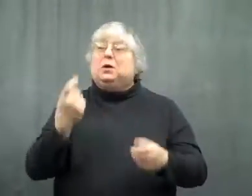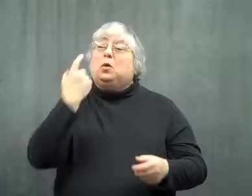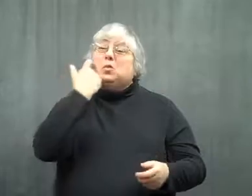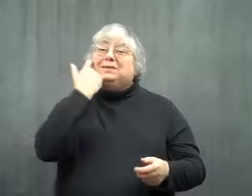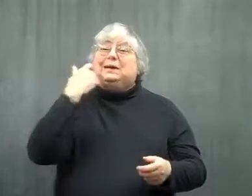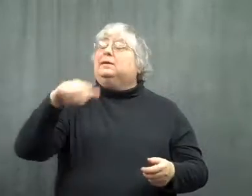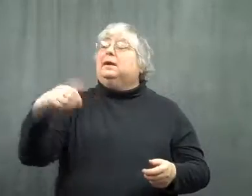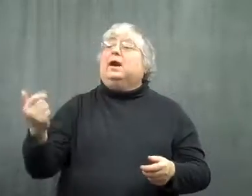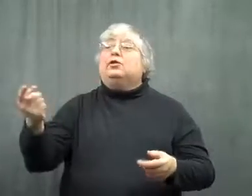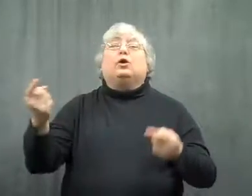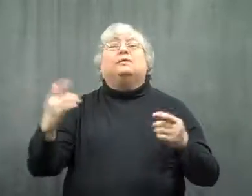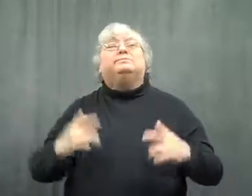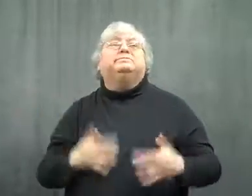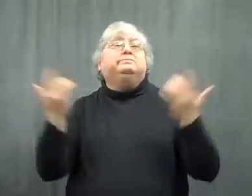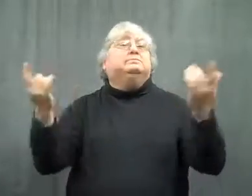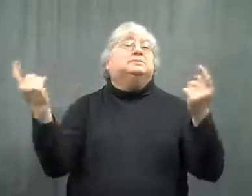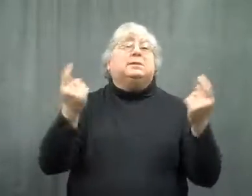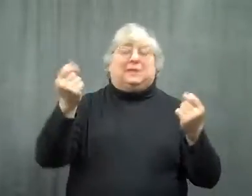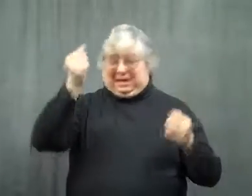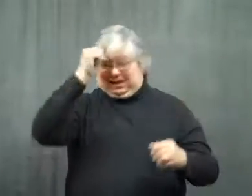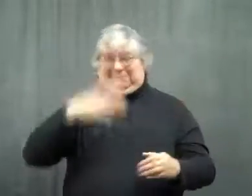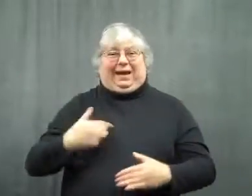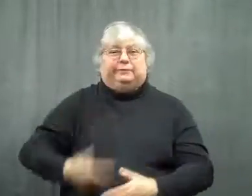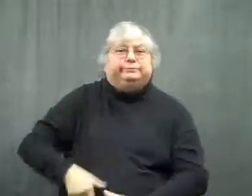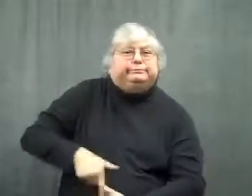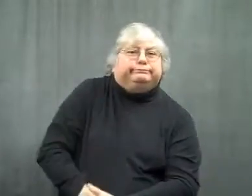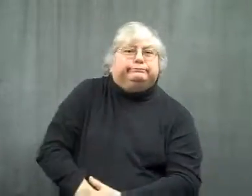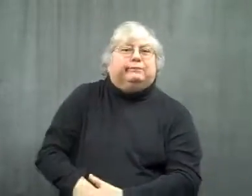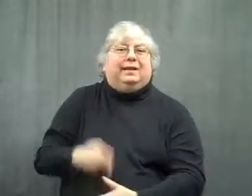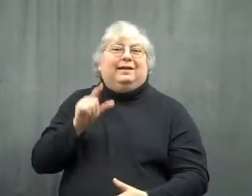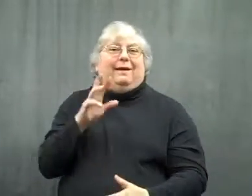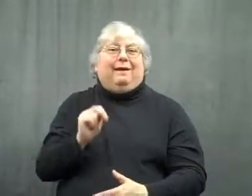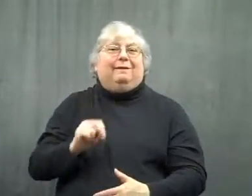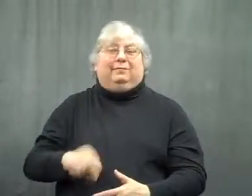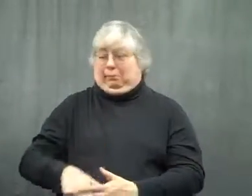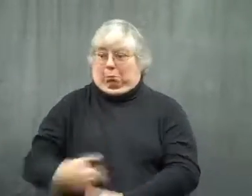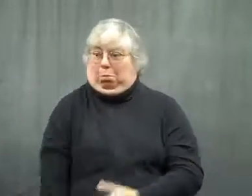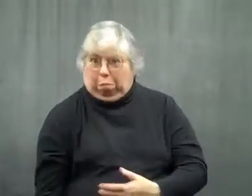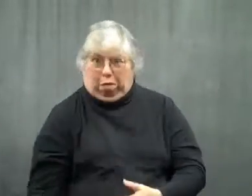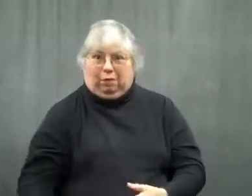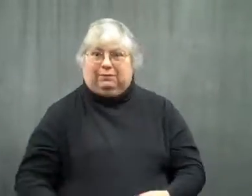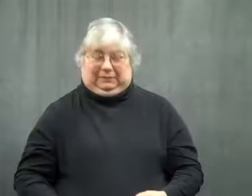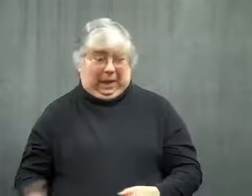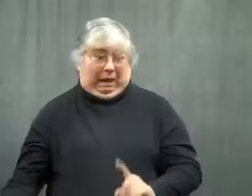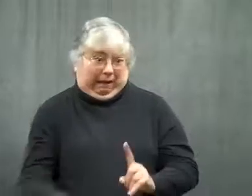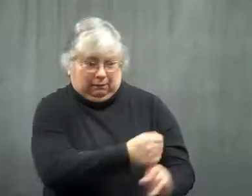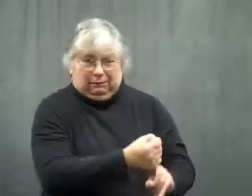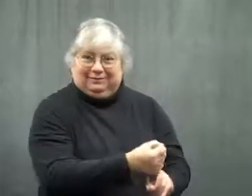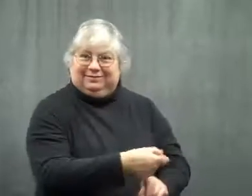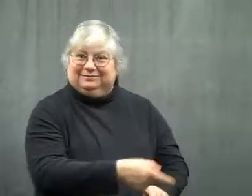At a recent event, someone had a gun in his pants, it fell out, and he was arrested.